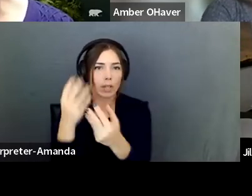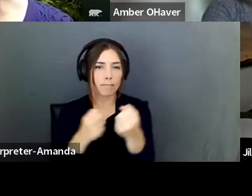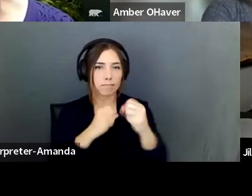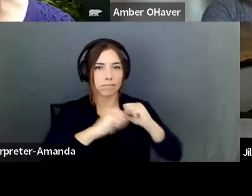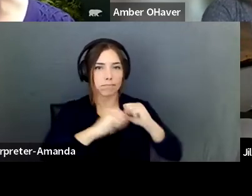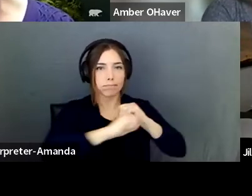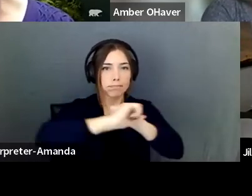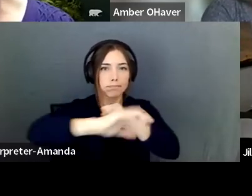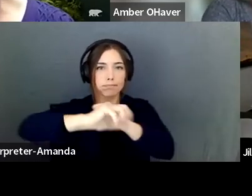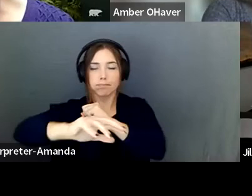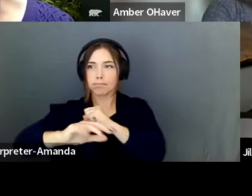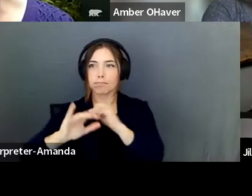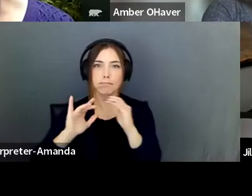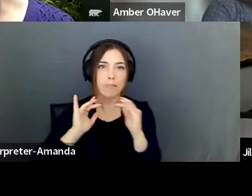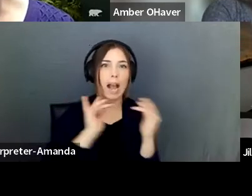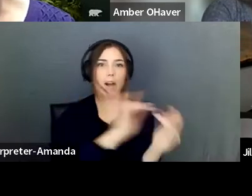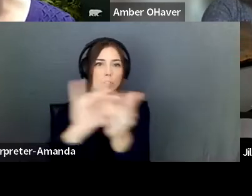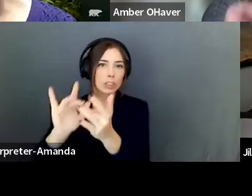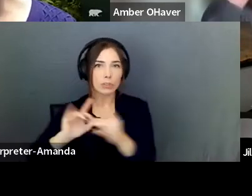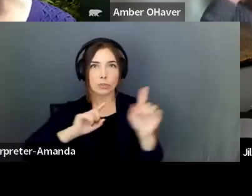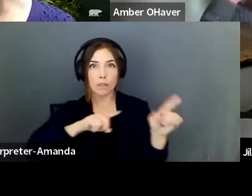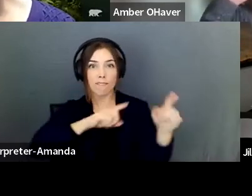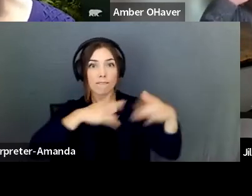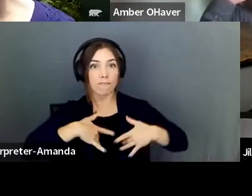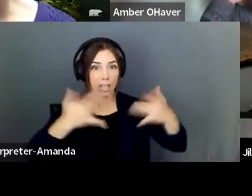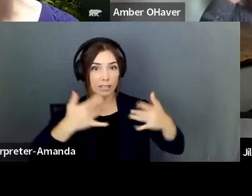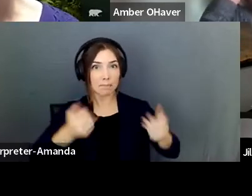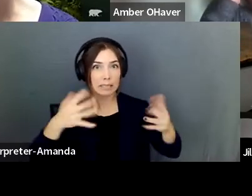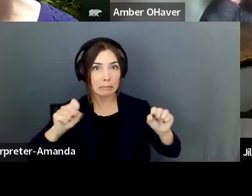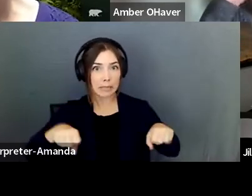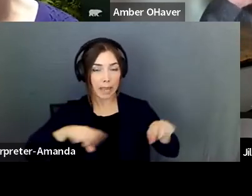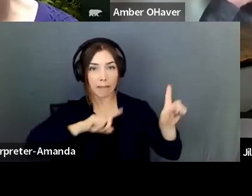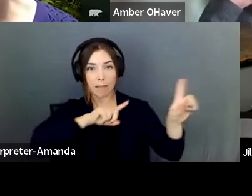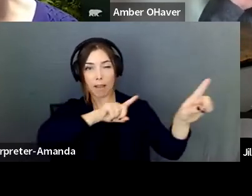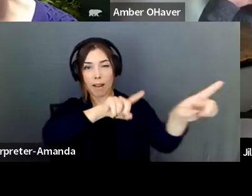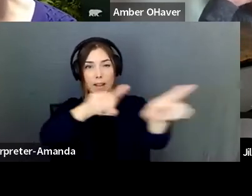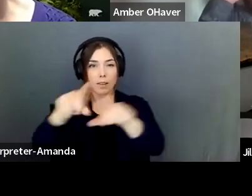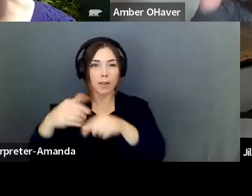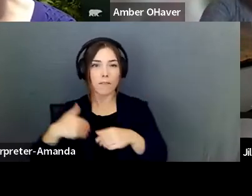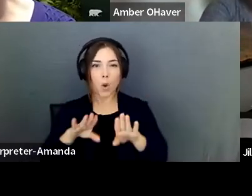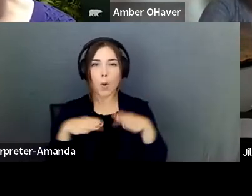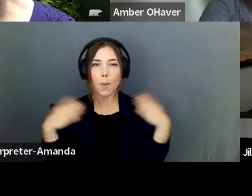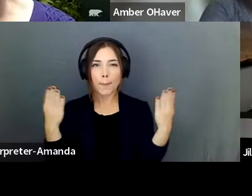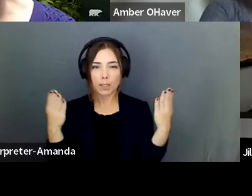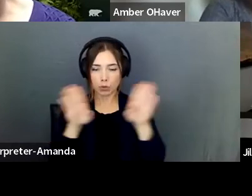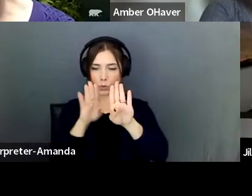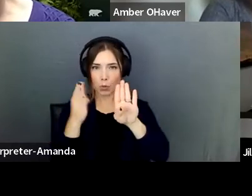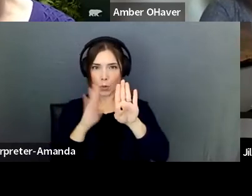attend as many events as we can. We have open door policy here bringing in more groups all the time but show them what